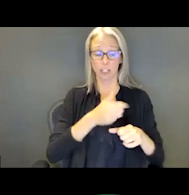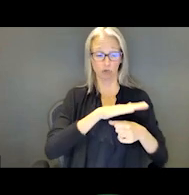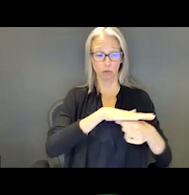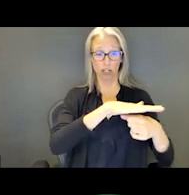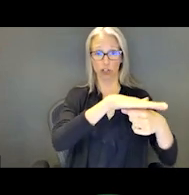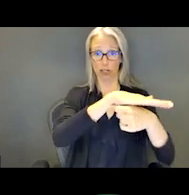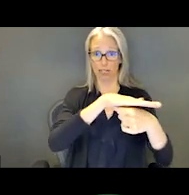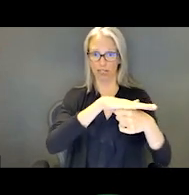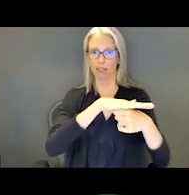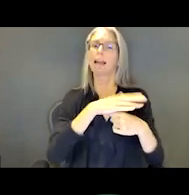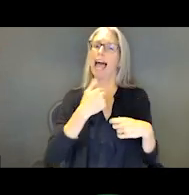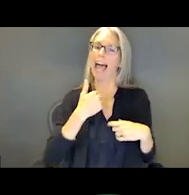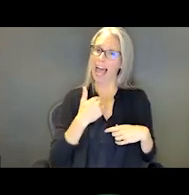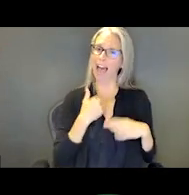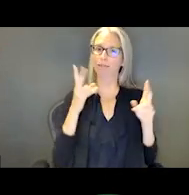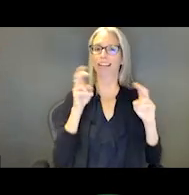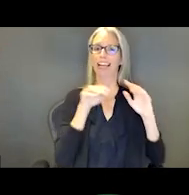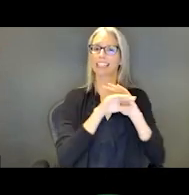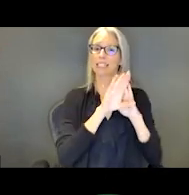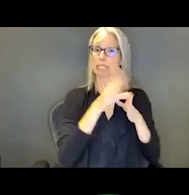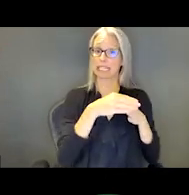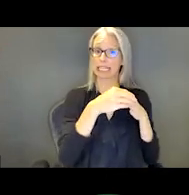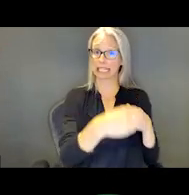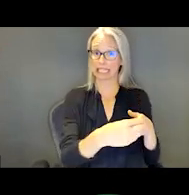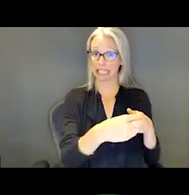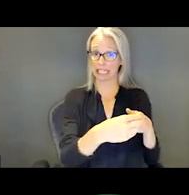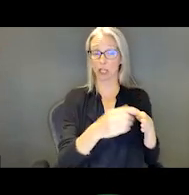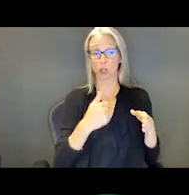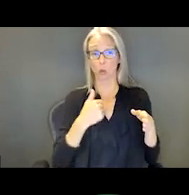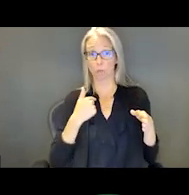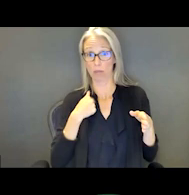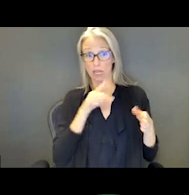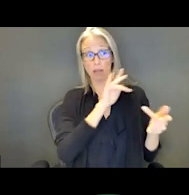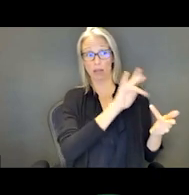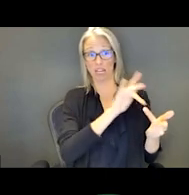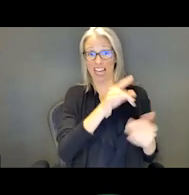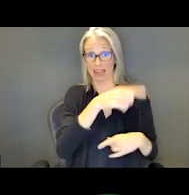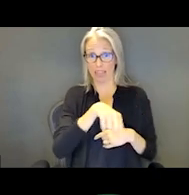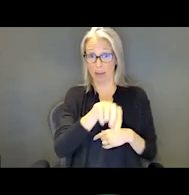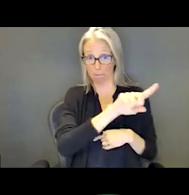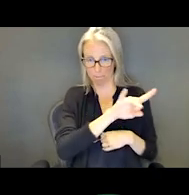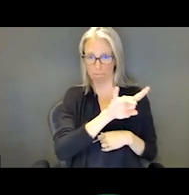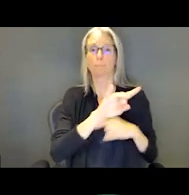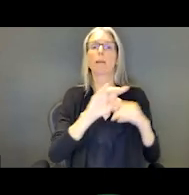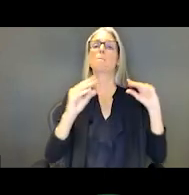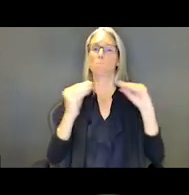The after all that, with a little bit more of an intensive one with those staff with